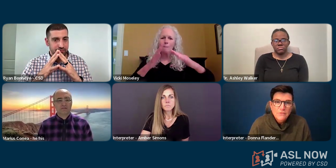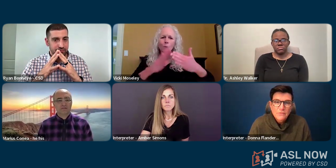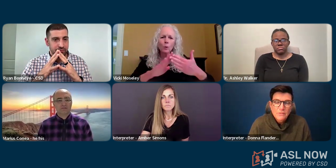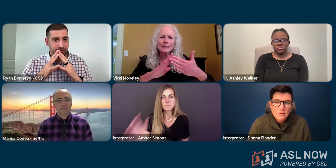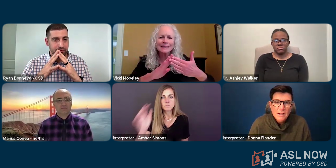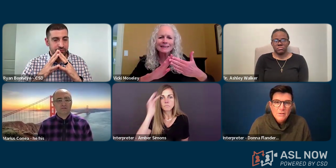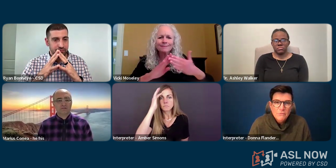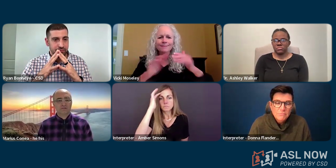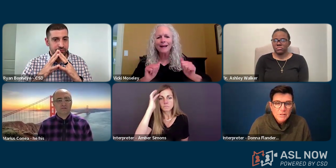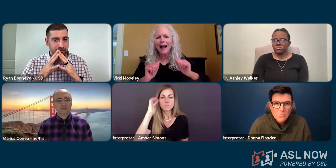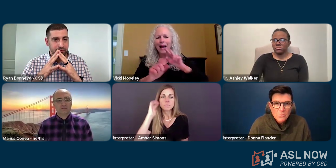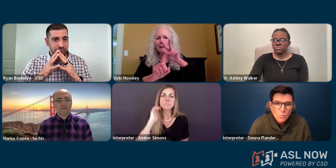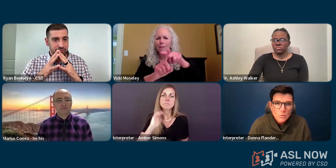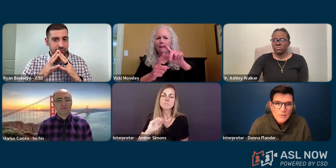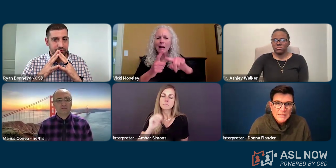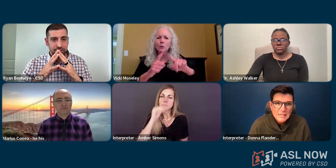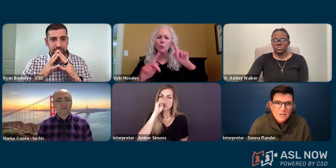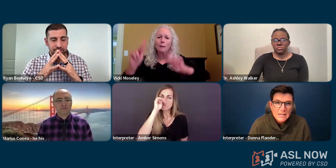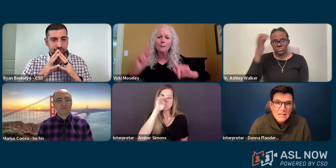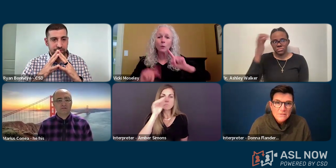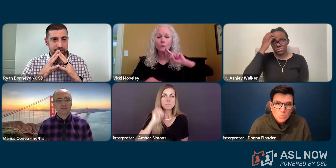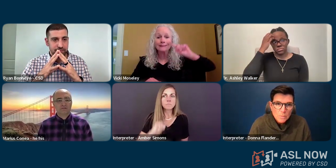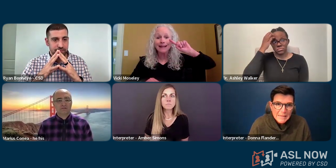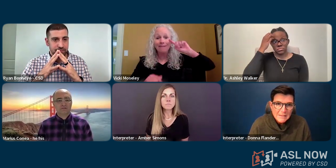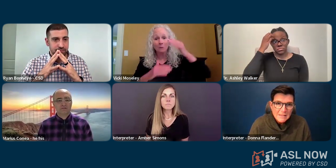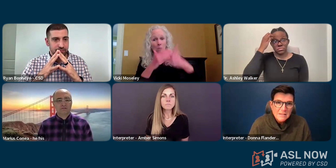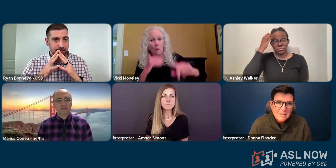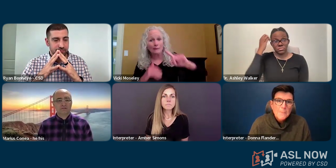Instead of, you know, working with us on an individual basis.